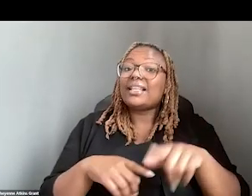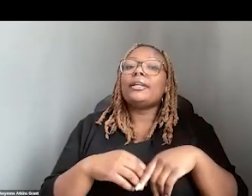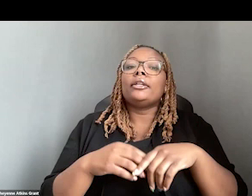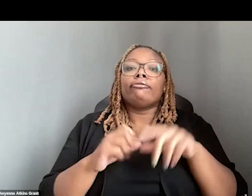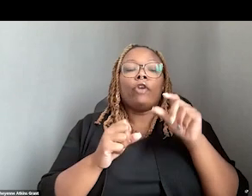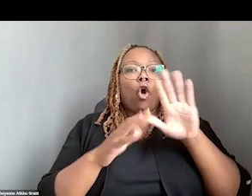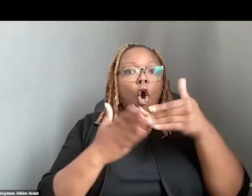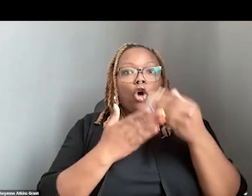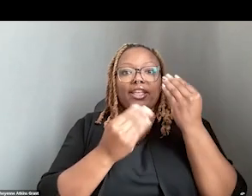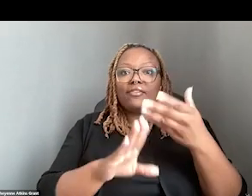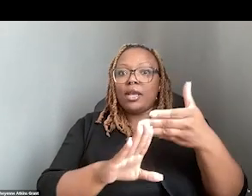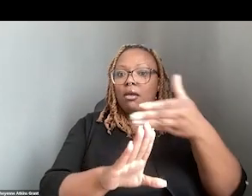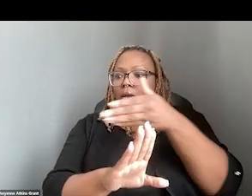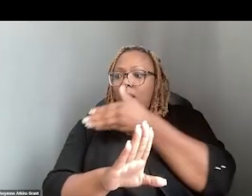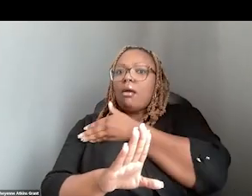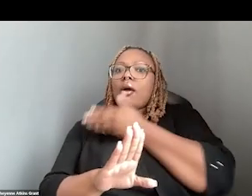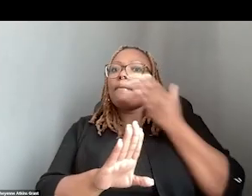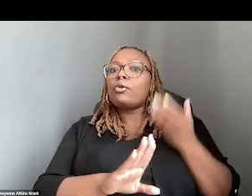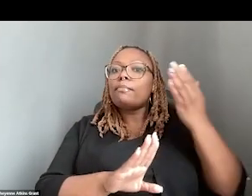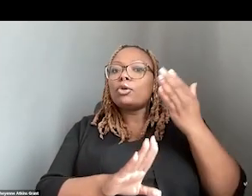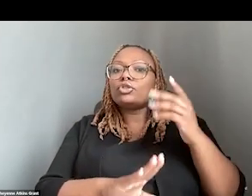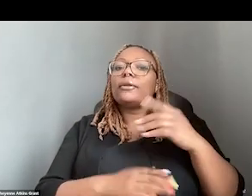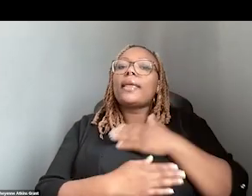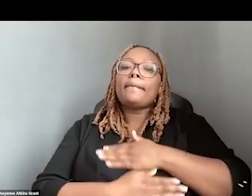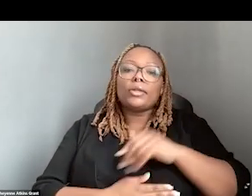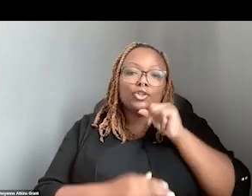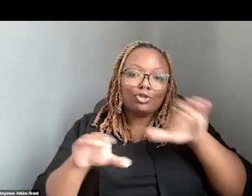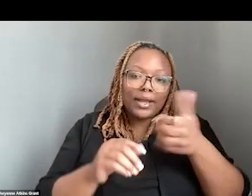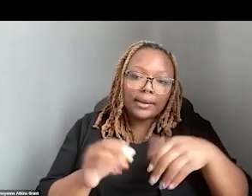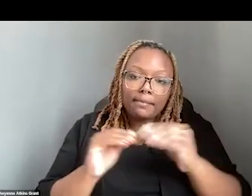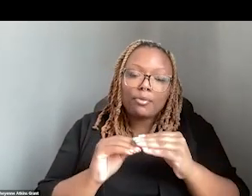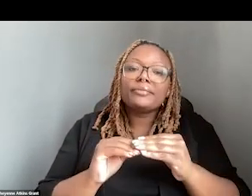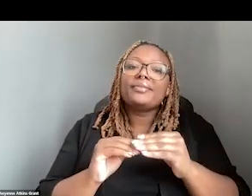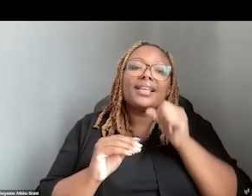for these previously submitted proposal data, please don't do that anymore. It is not a repository.